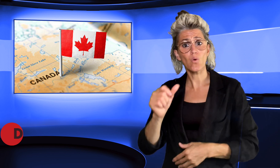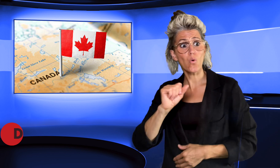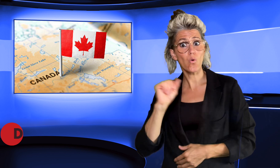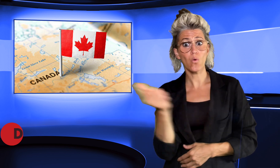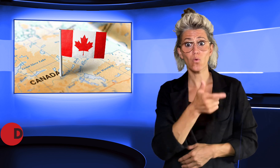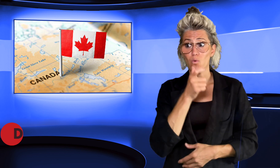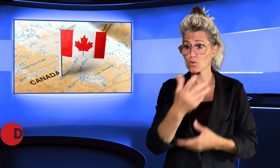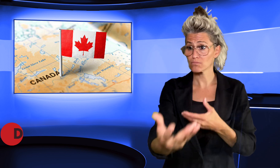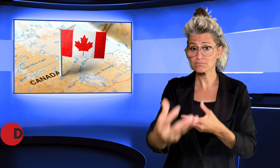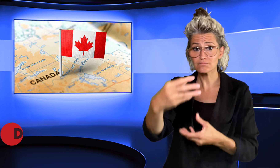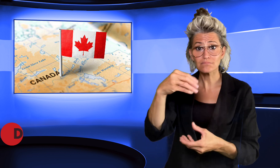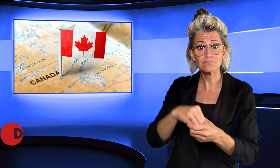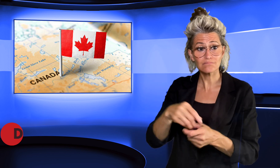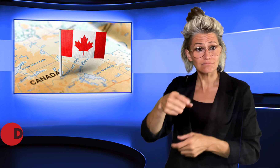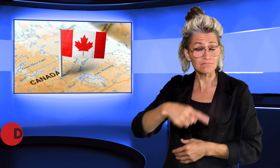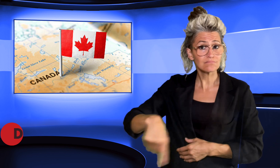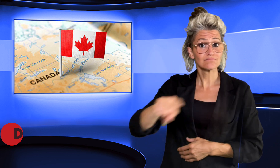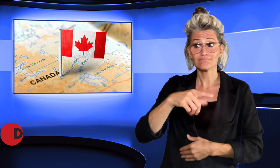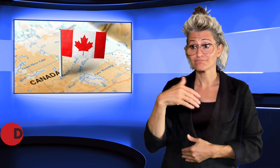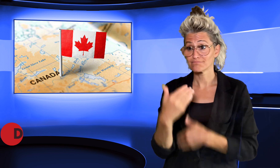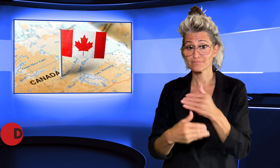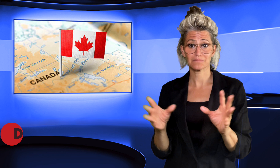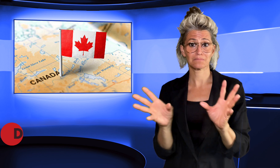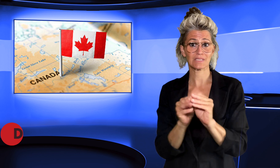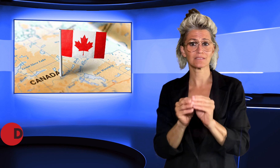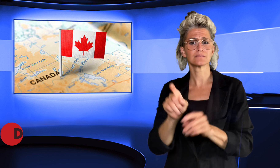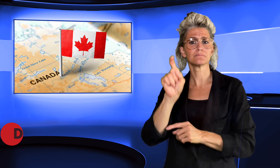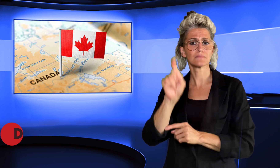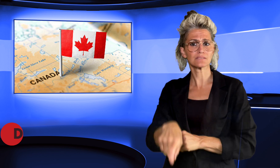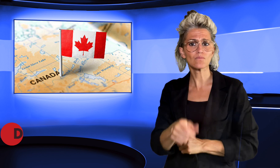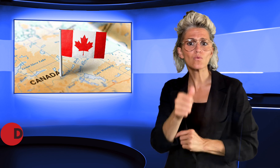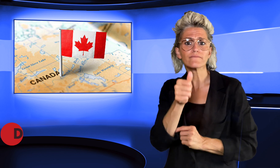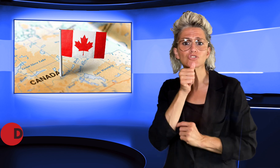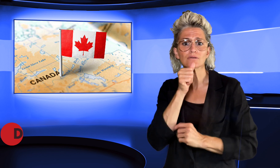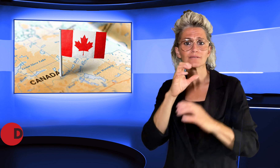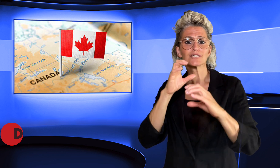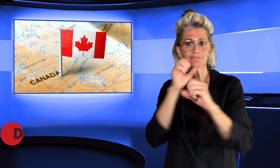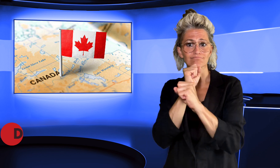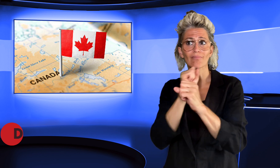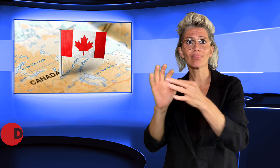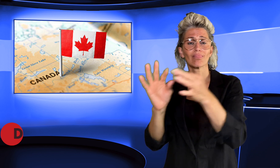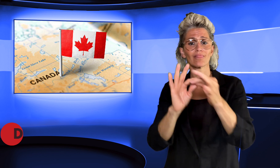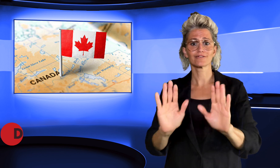All participants were told to keep the meeting confidential.